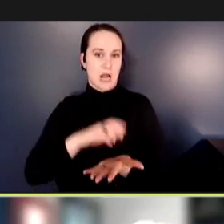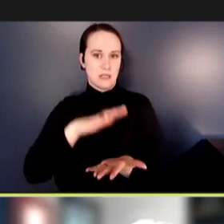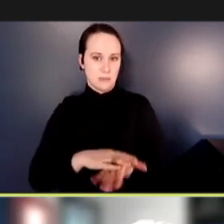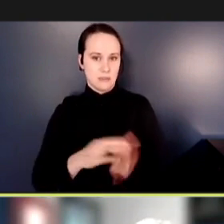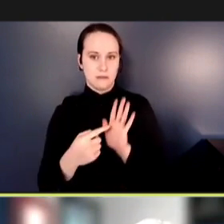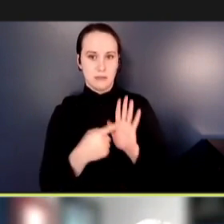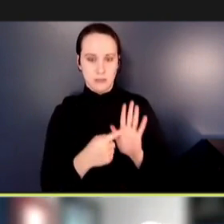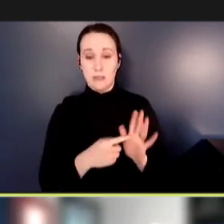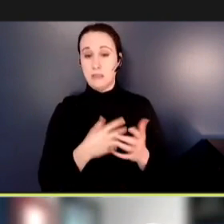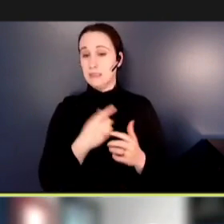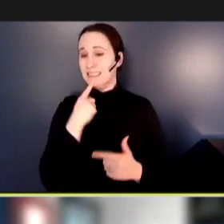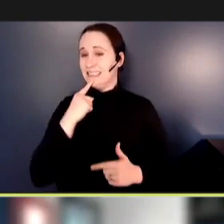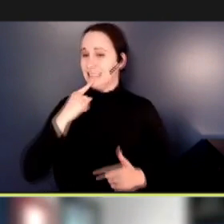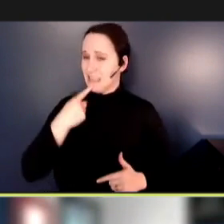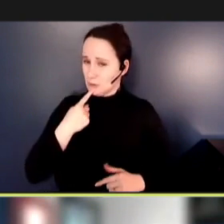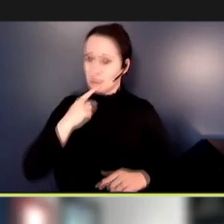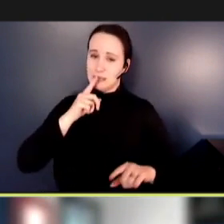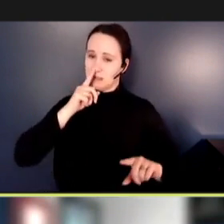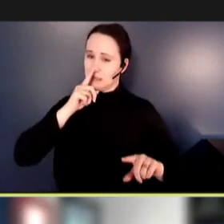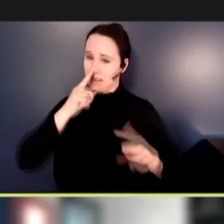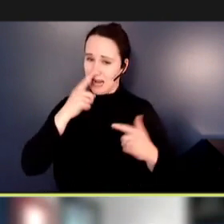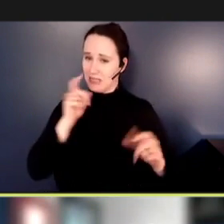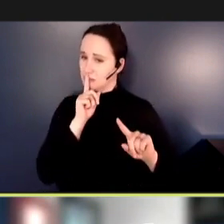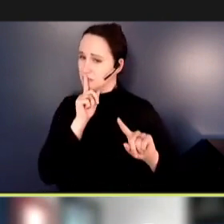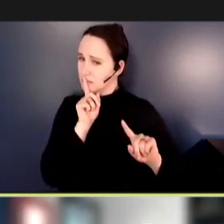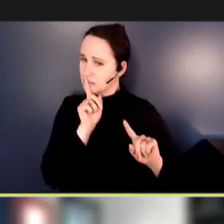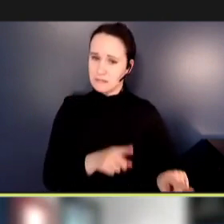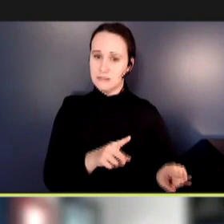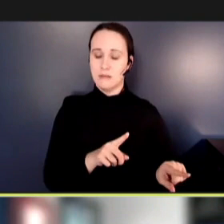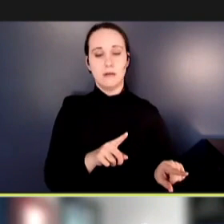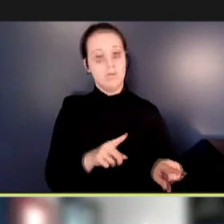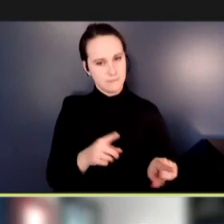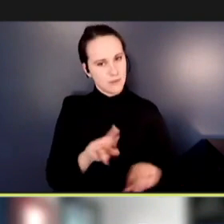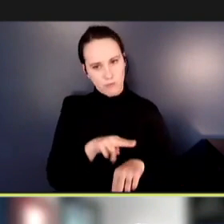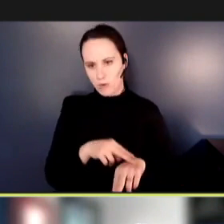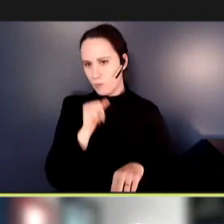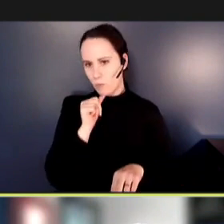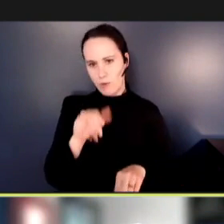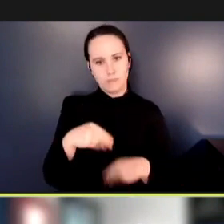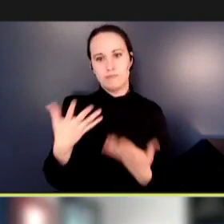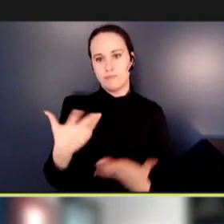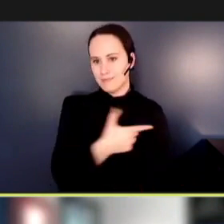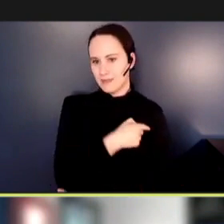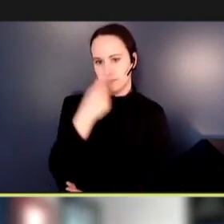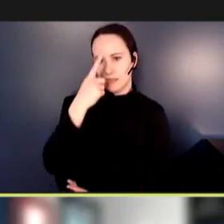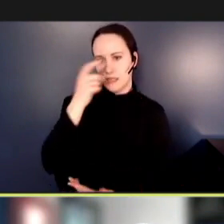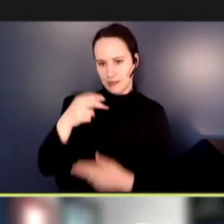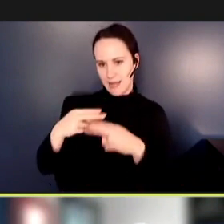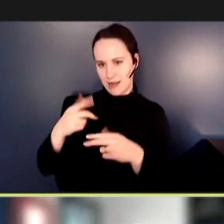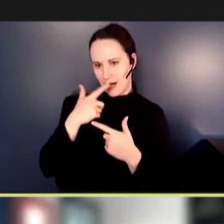then certainly we would not give them one of those vaccines due to the egg allergy. Gelatin,